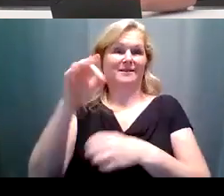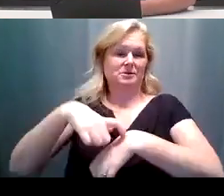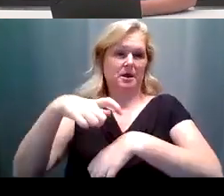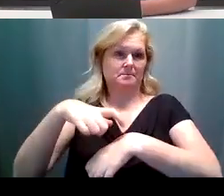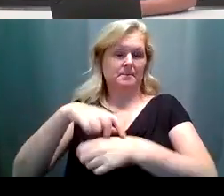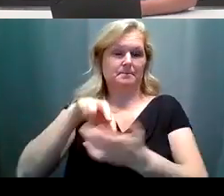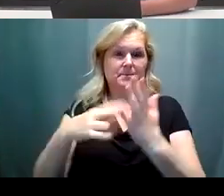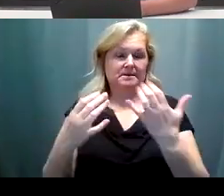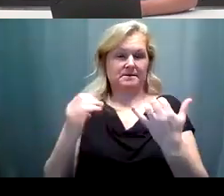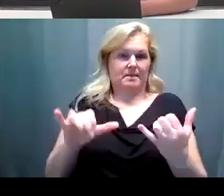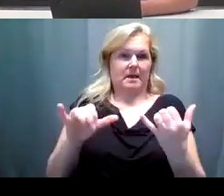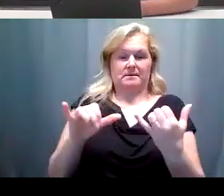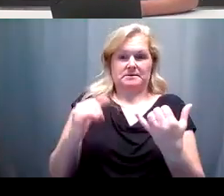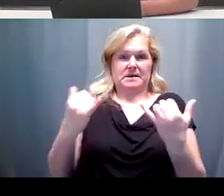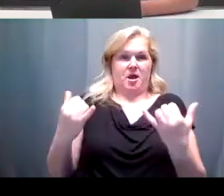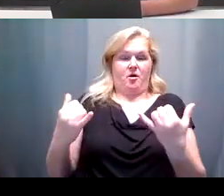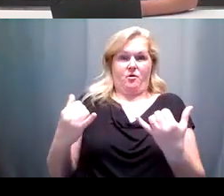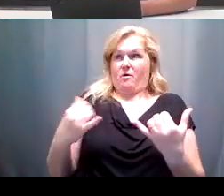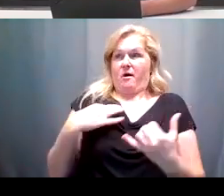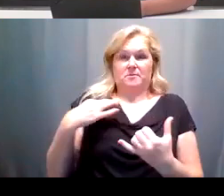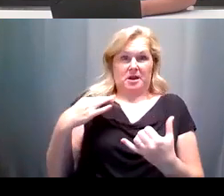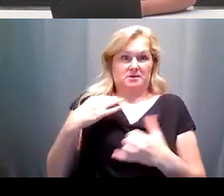is active and available online right now